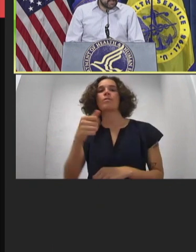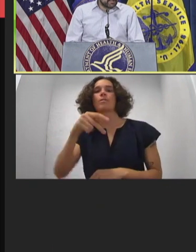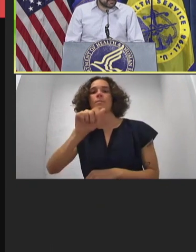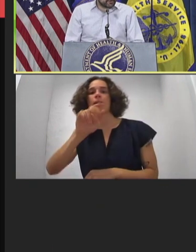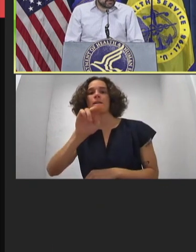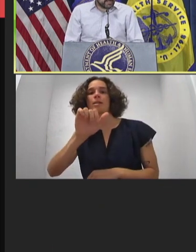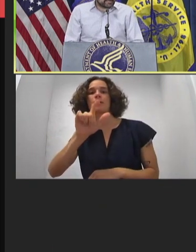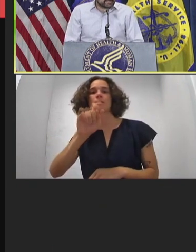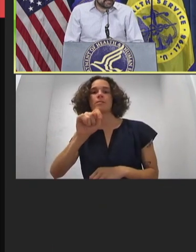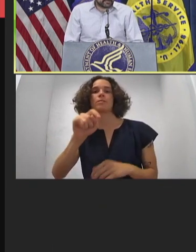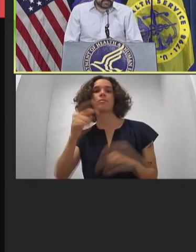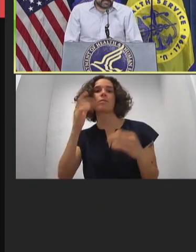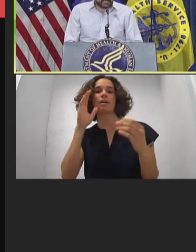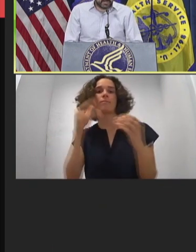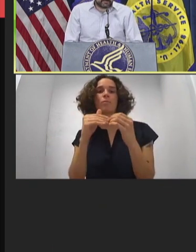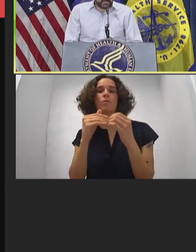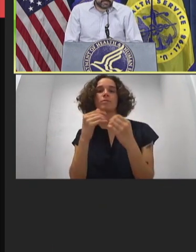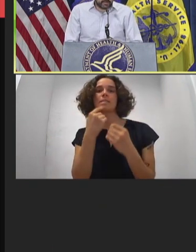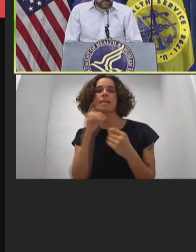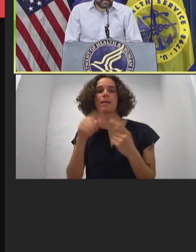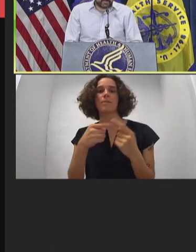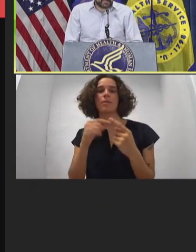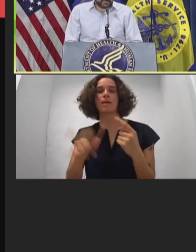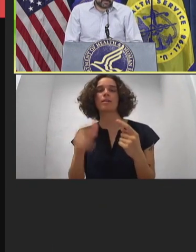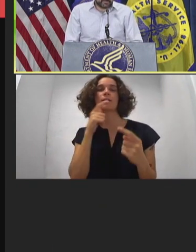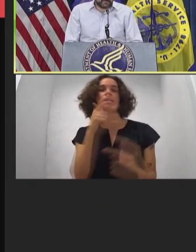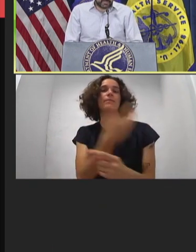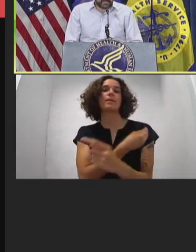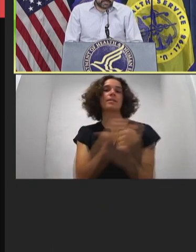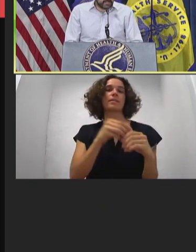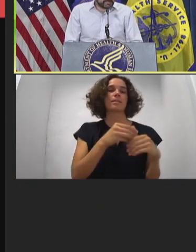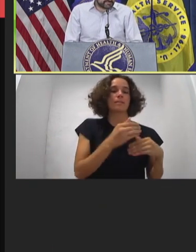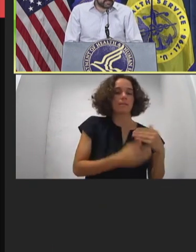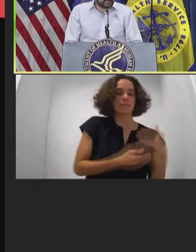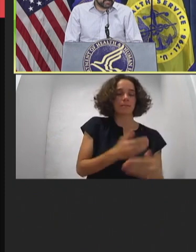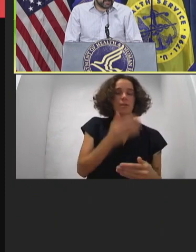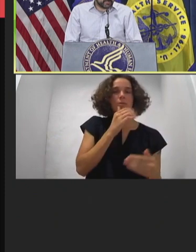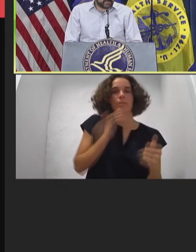So, the vaccines that are in the pipeline are being pursued by and studied by developers,